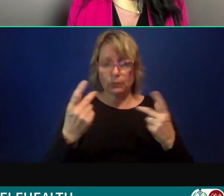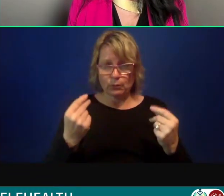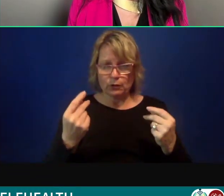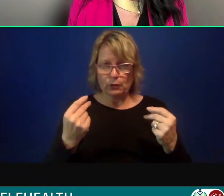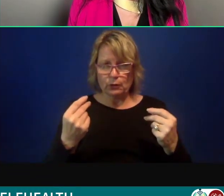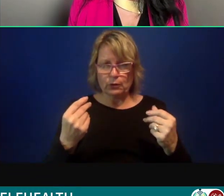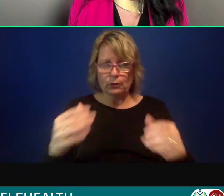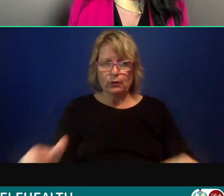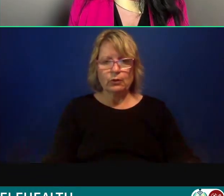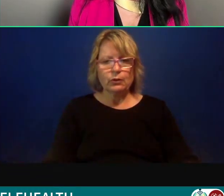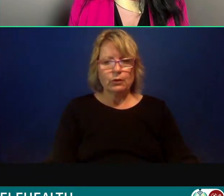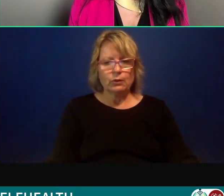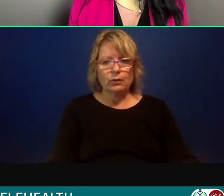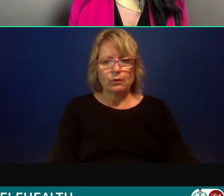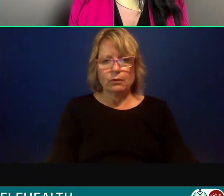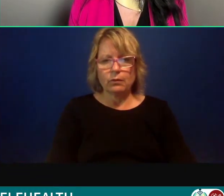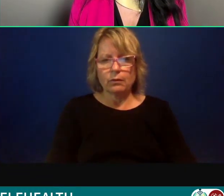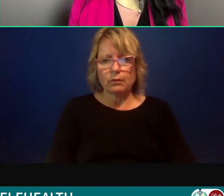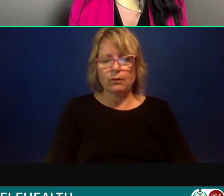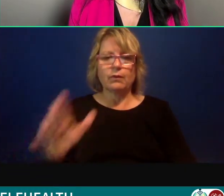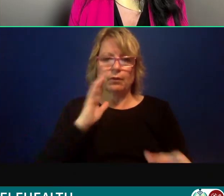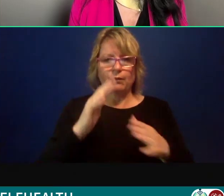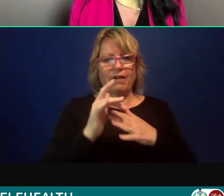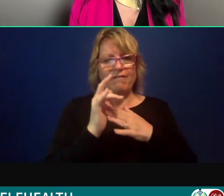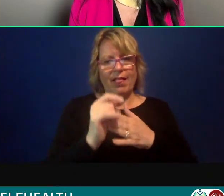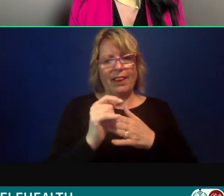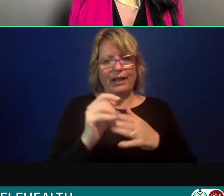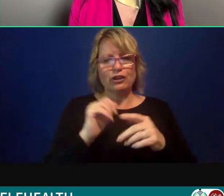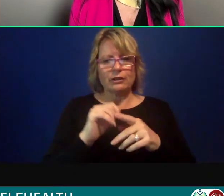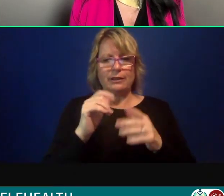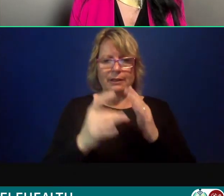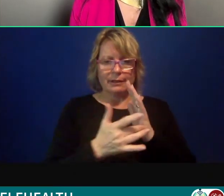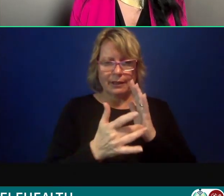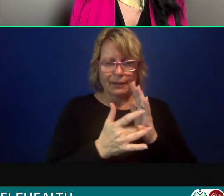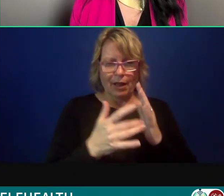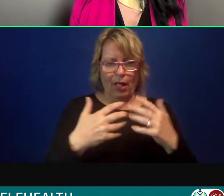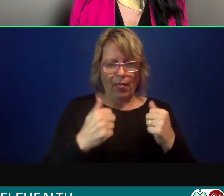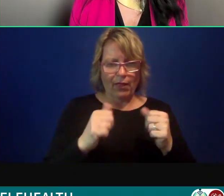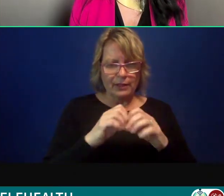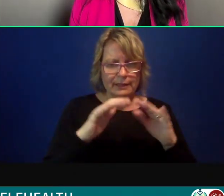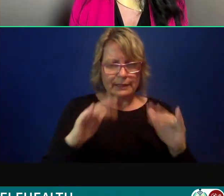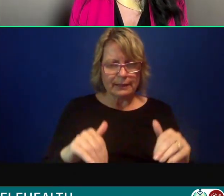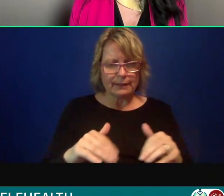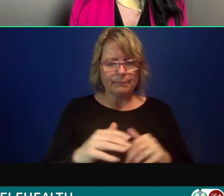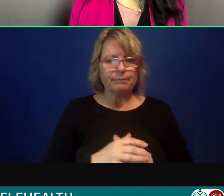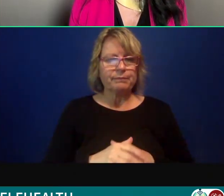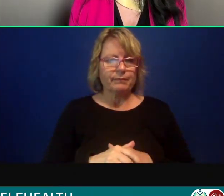bring together leaders in technology and in health systems. And we're gonna have just a